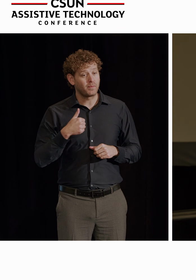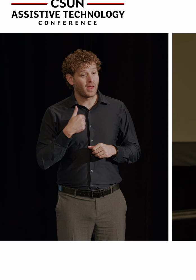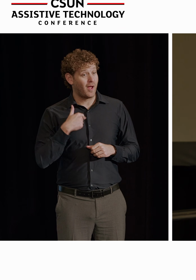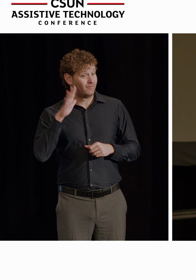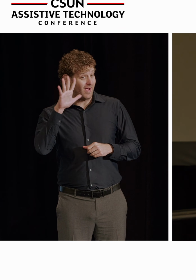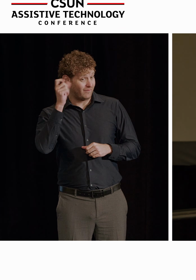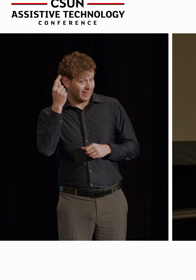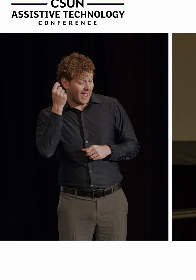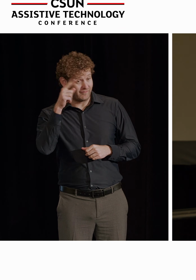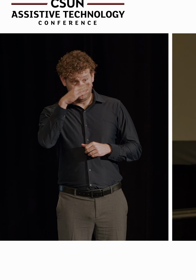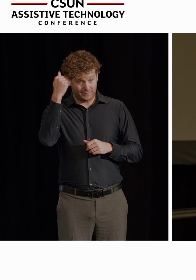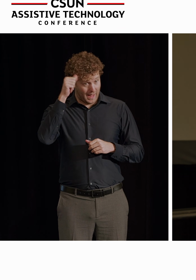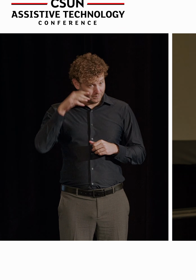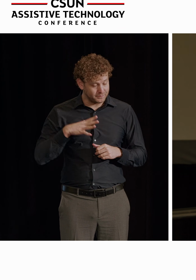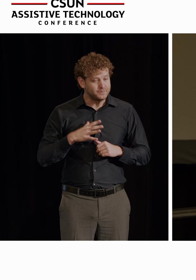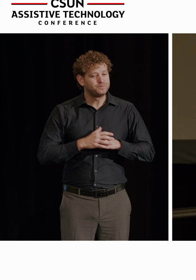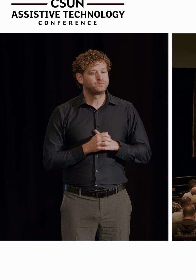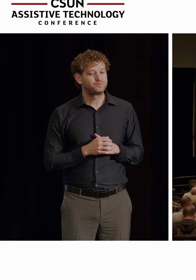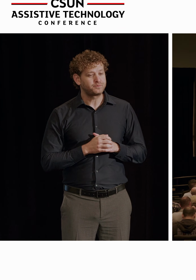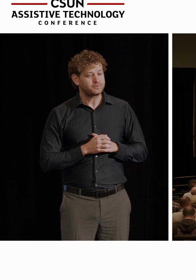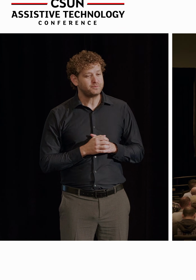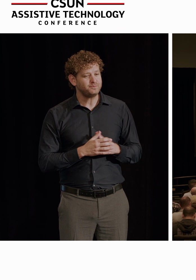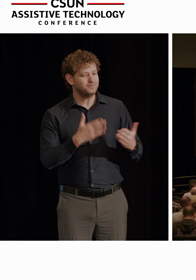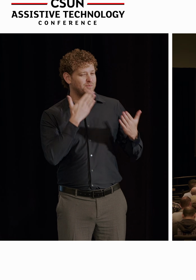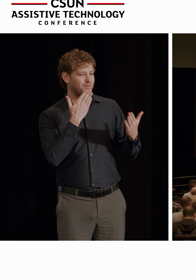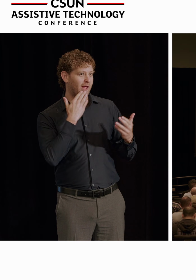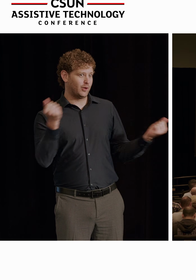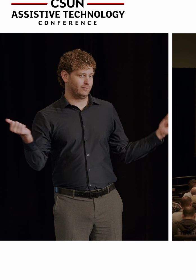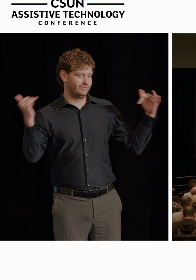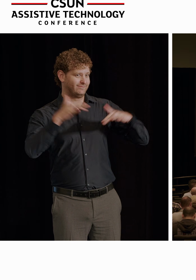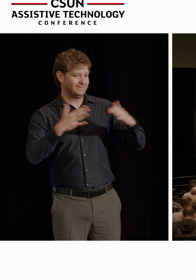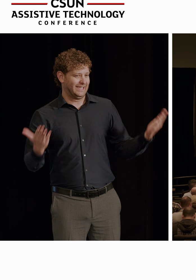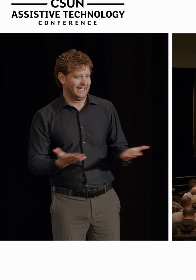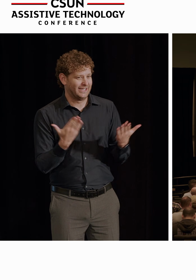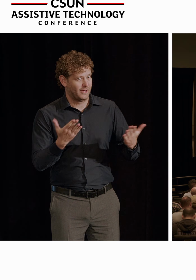And thank you all for being with us early on a Friday morning. If you guys don't mind,